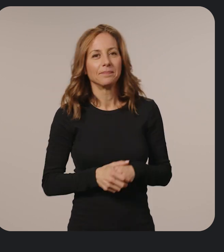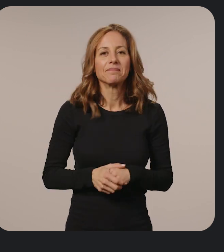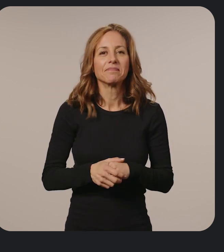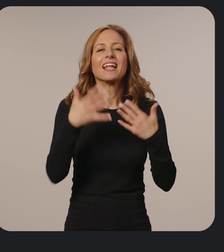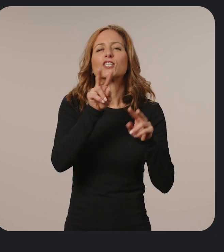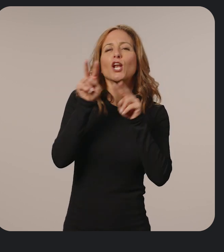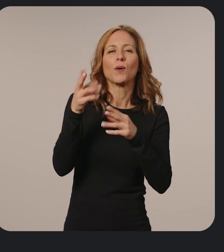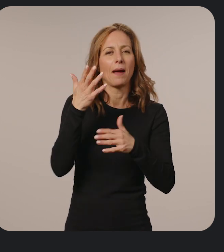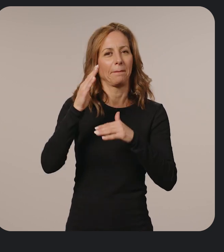with the PaLM API in code.